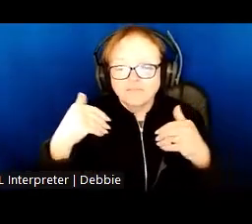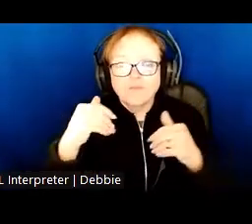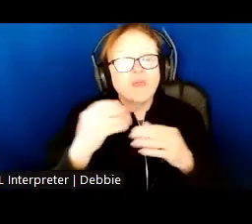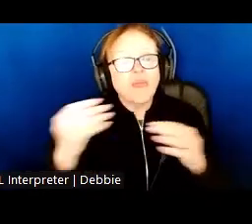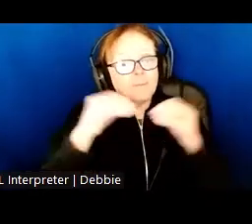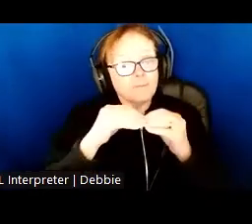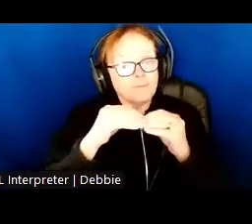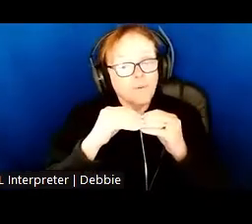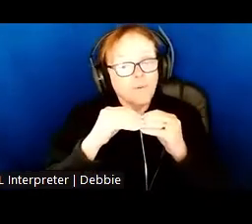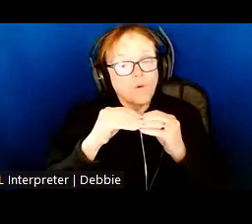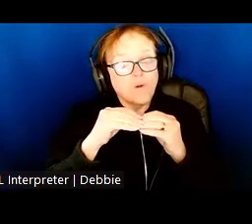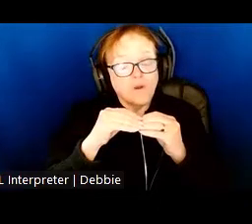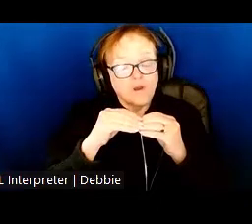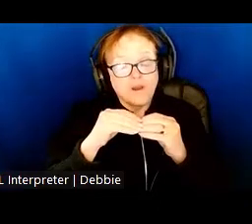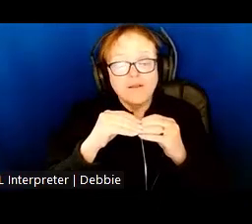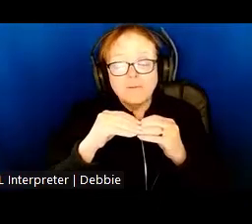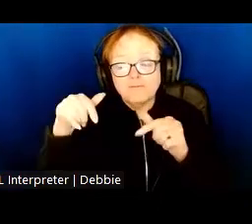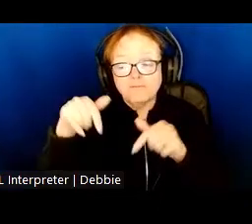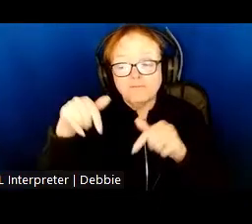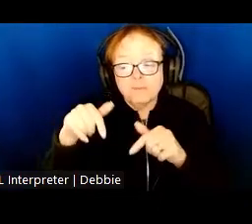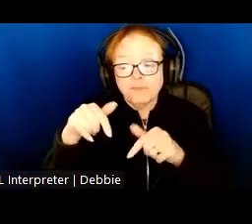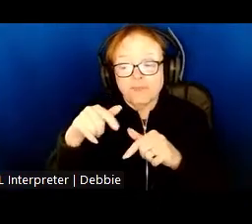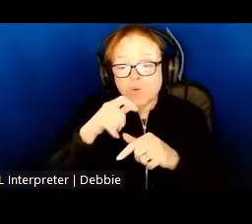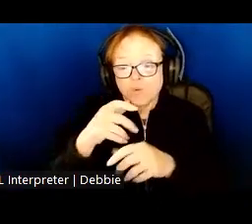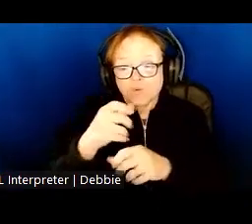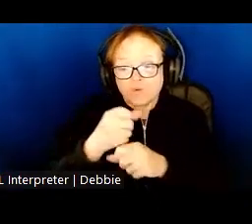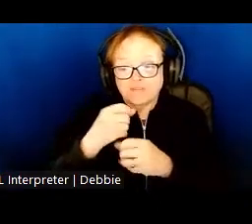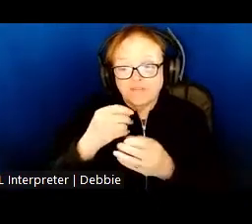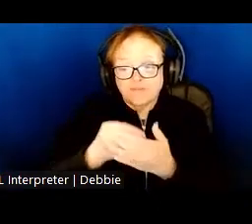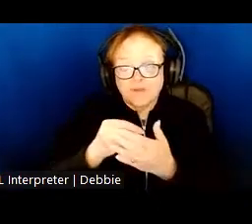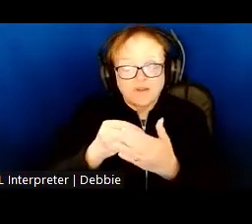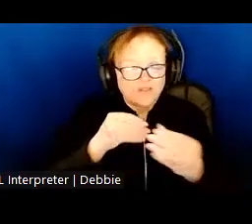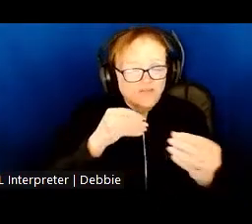Fellowship recipients have almost complete flexibility to use the funding in a way that